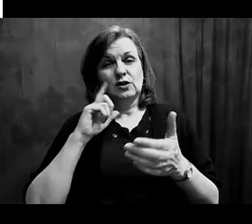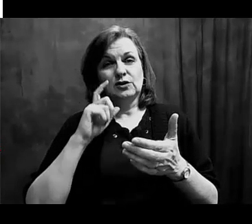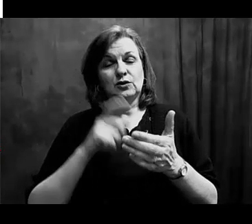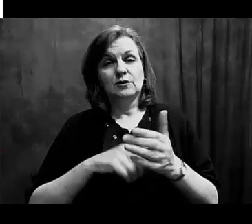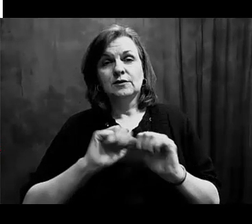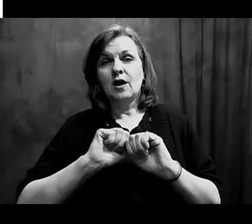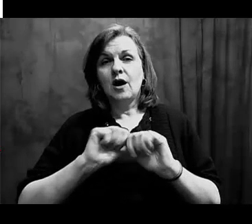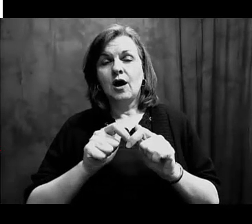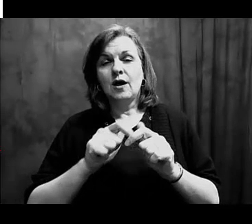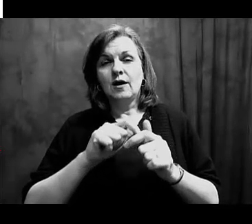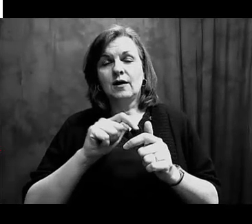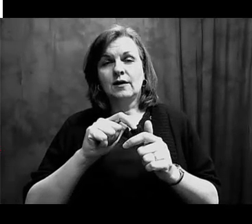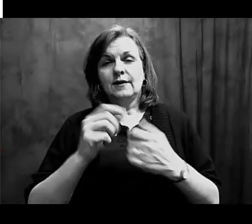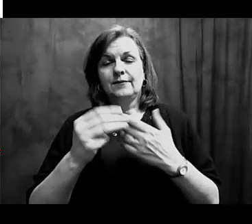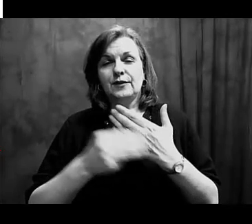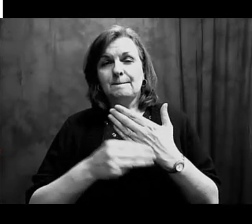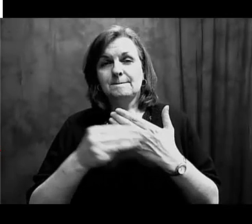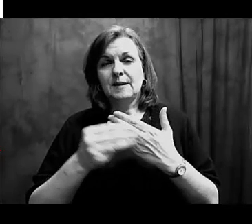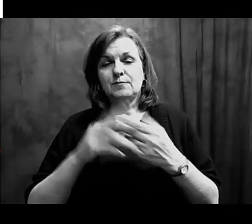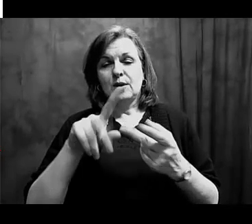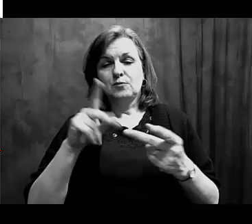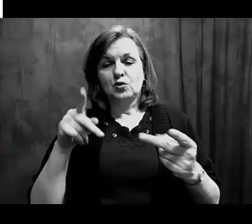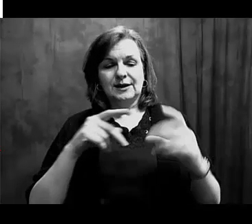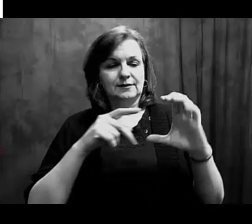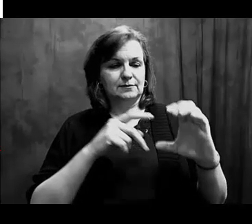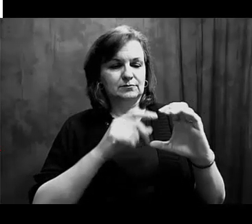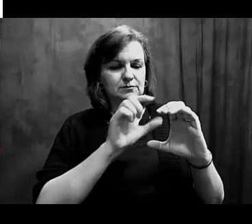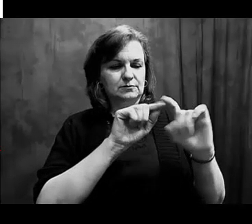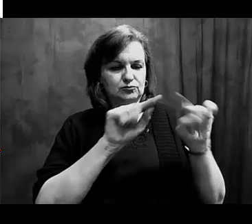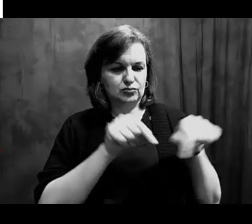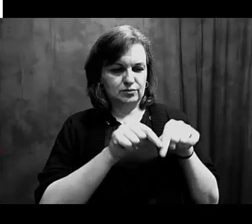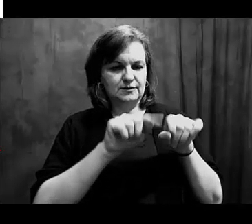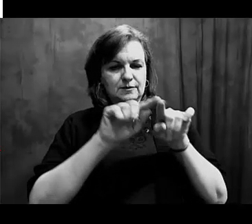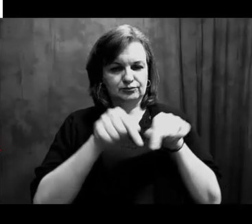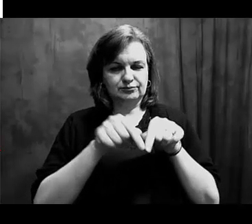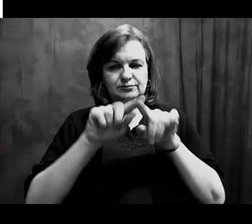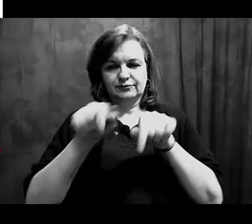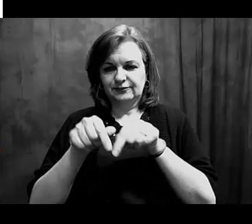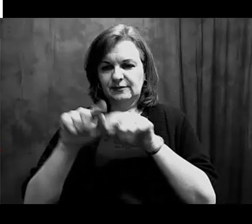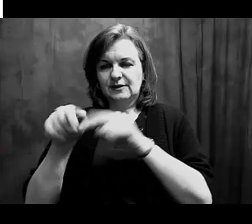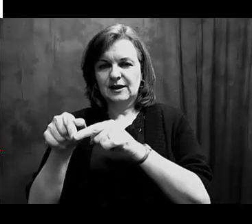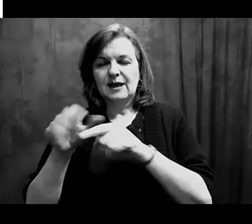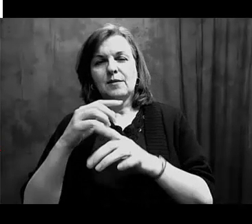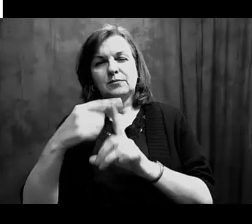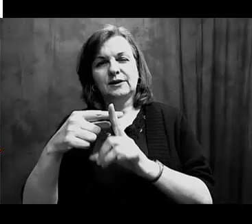set up here including a sodium potassium pump remember that costs us ATP